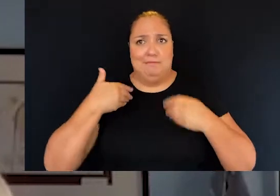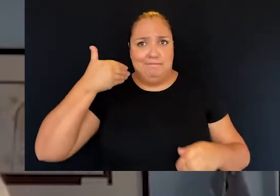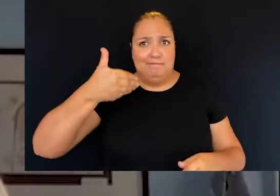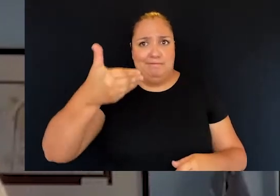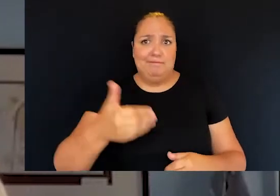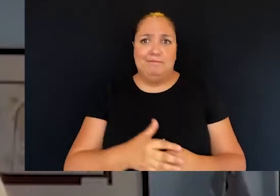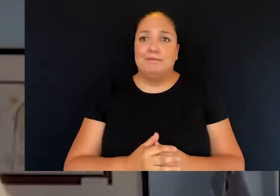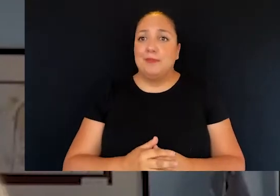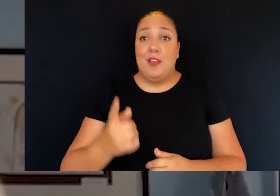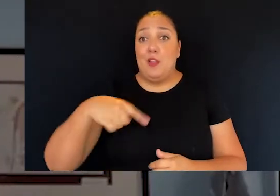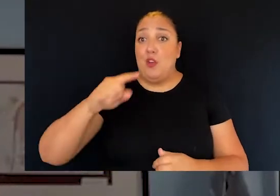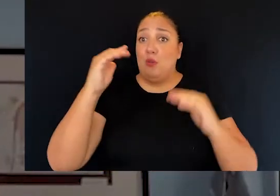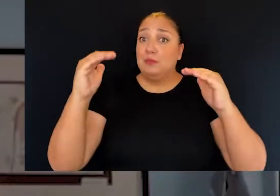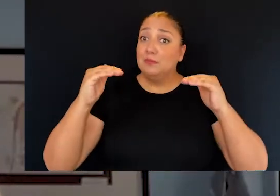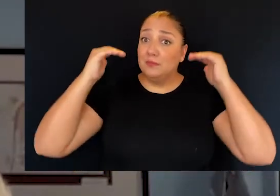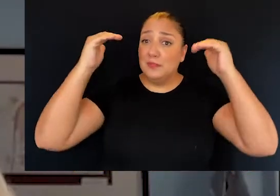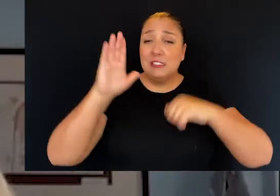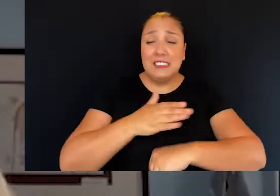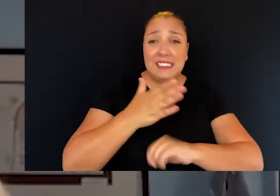that even these high profile singers